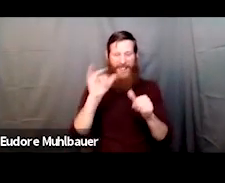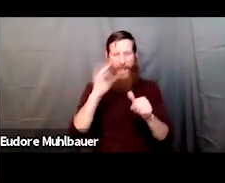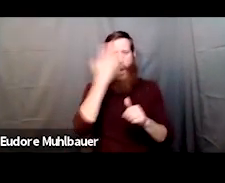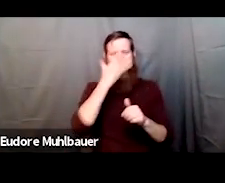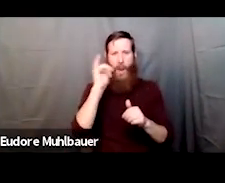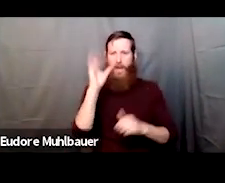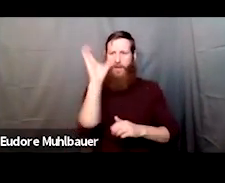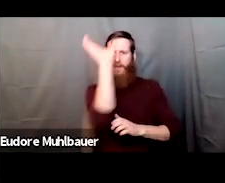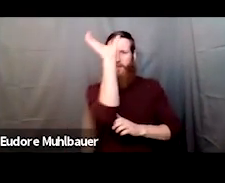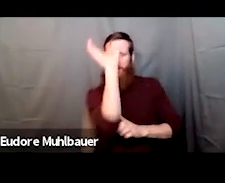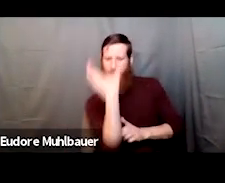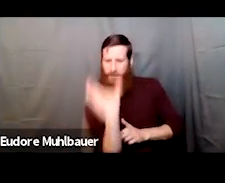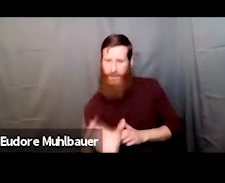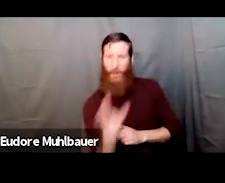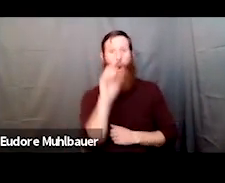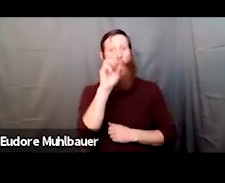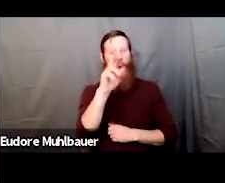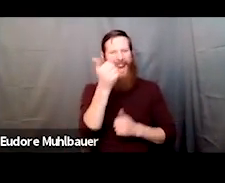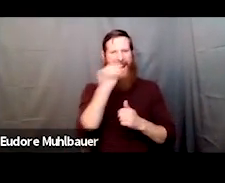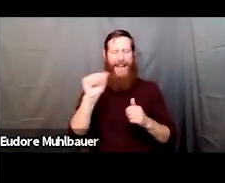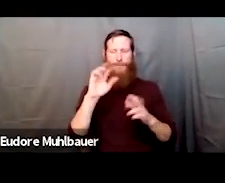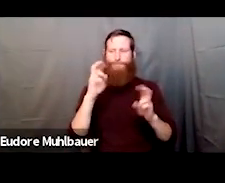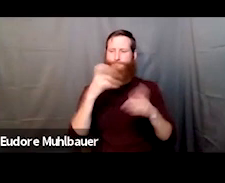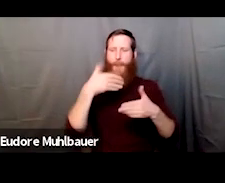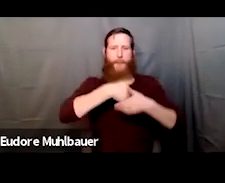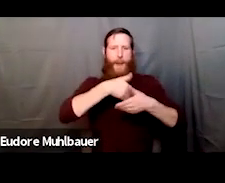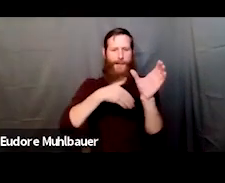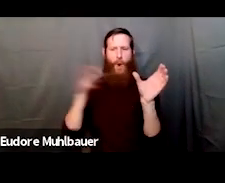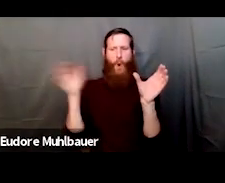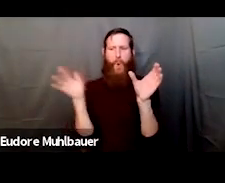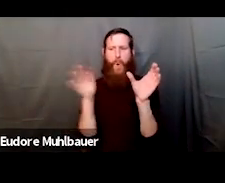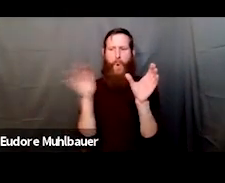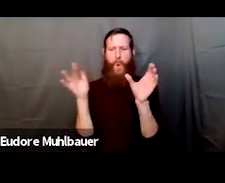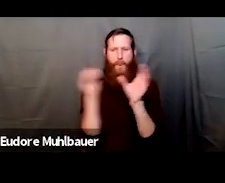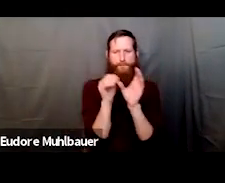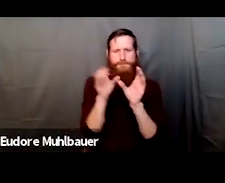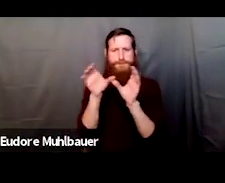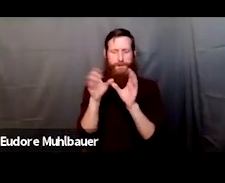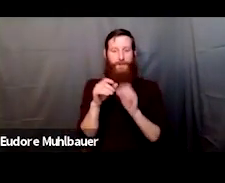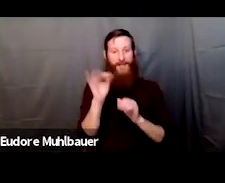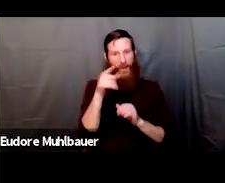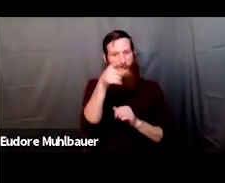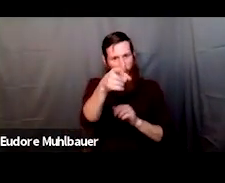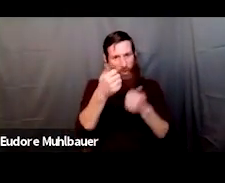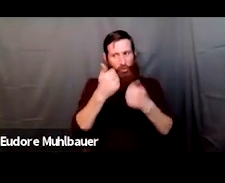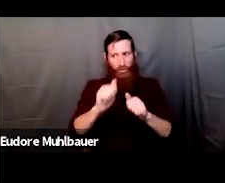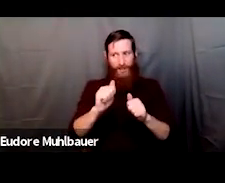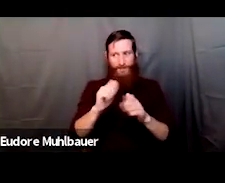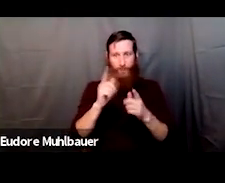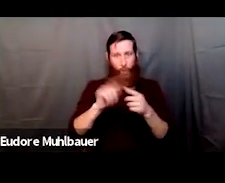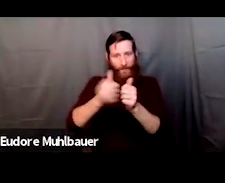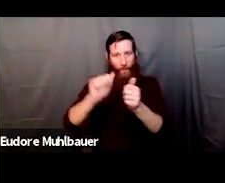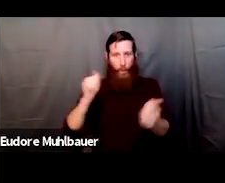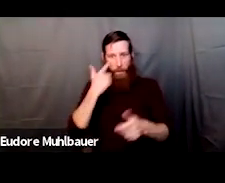and wind loaded pockets, areas where the wind had loaded snow up and has made it really deep are going to be where we are most likely to find an avalanche